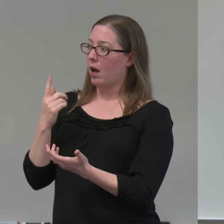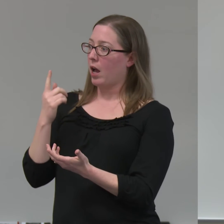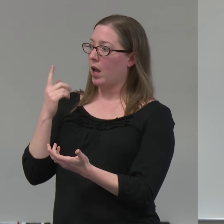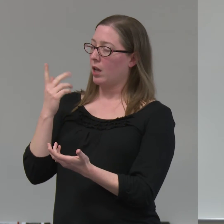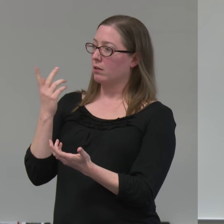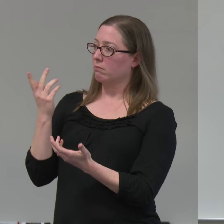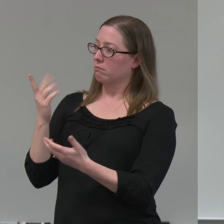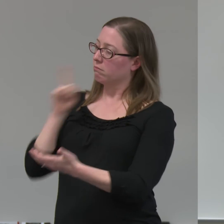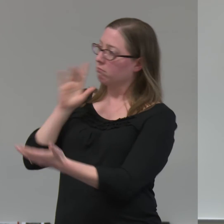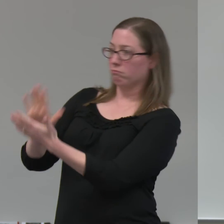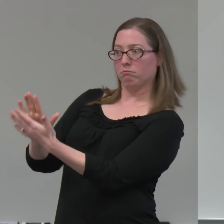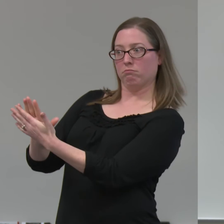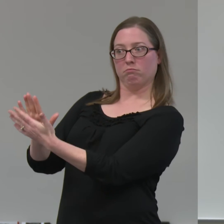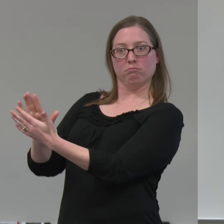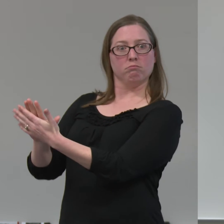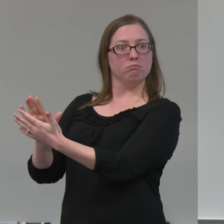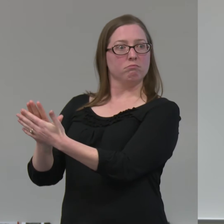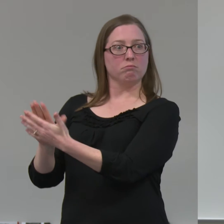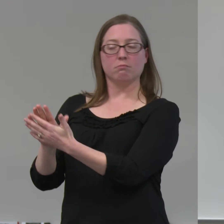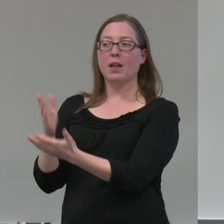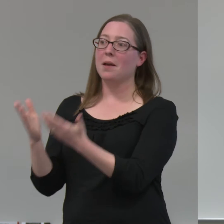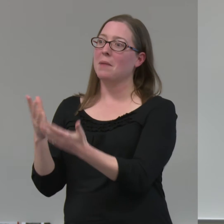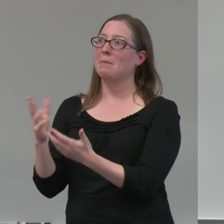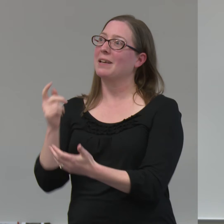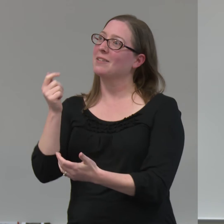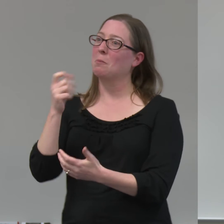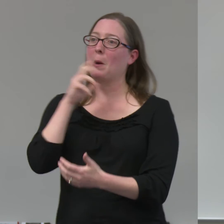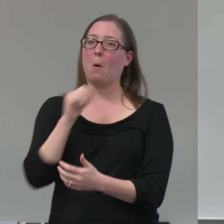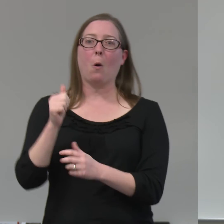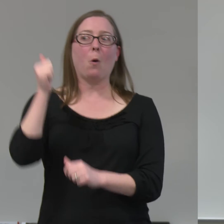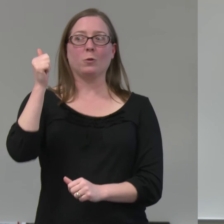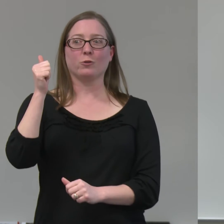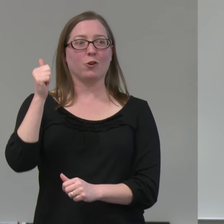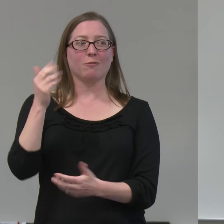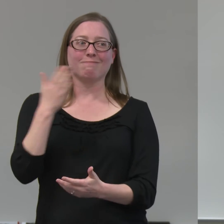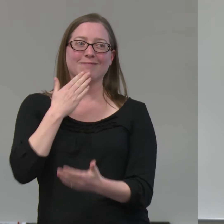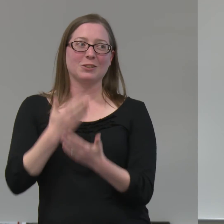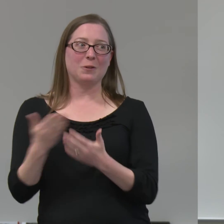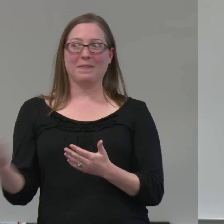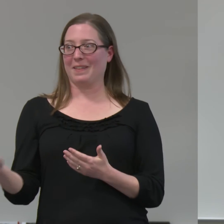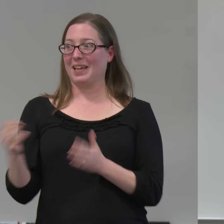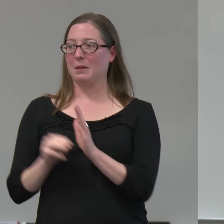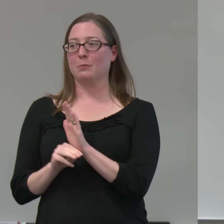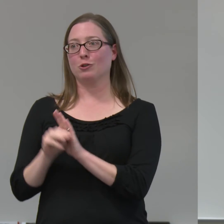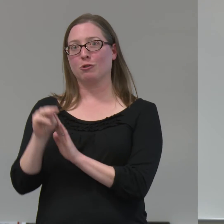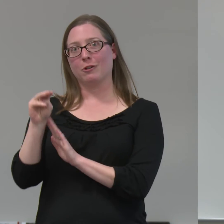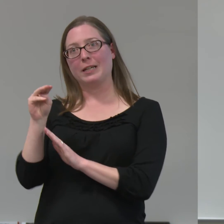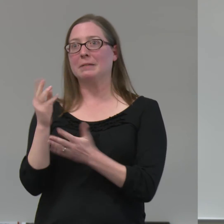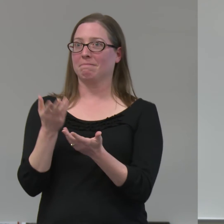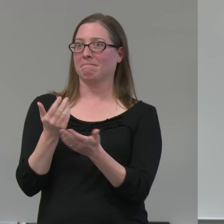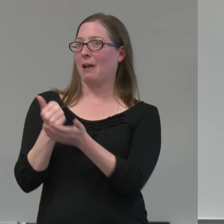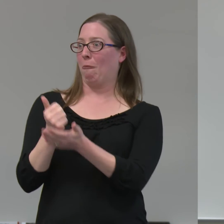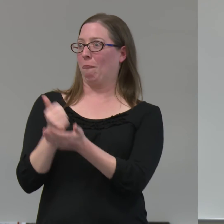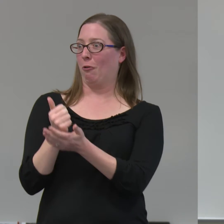and they're a little older. That doesn't hurt. Maturity goes a ways,